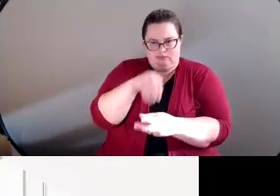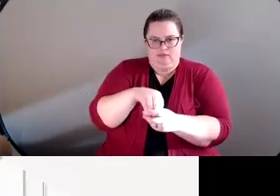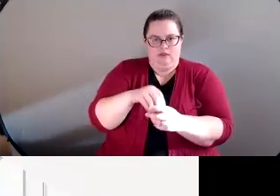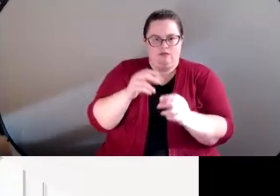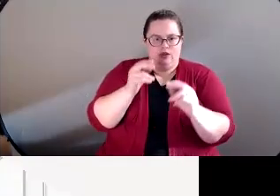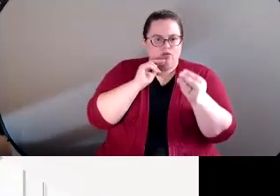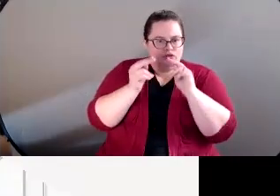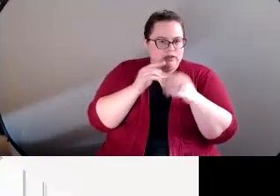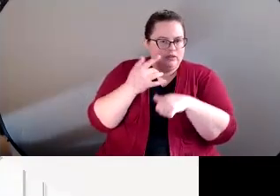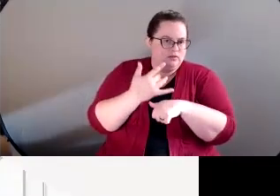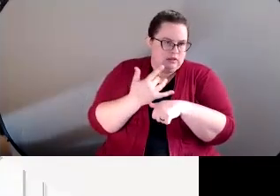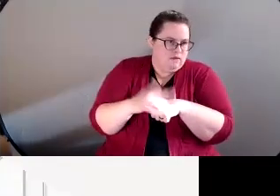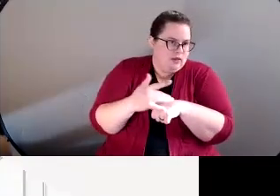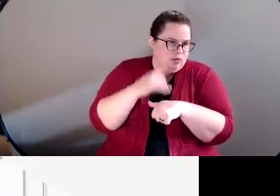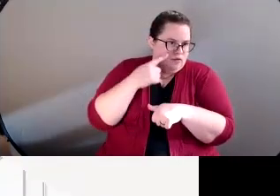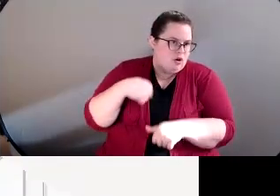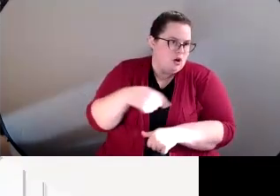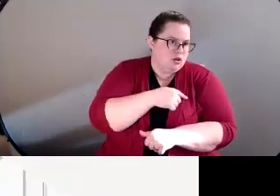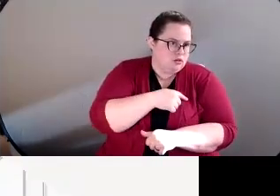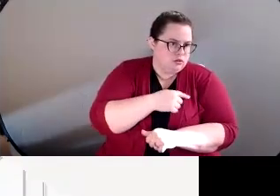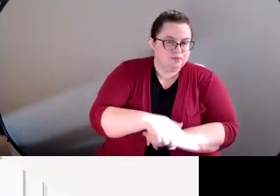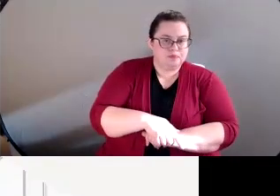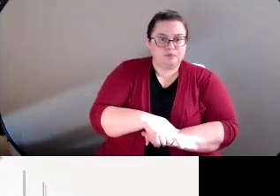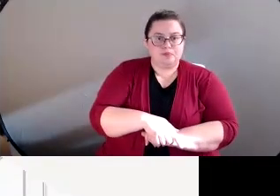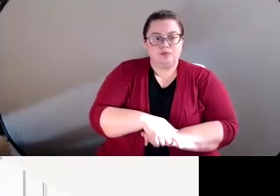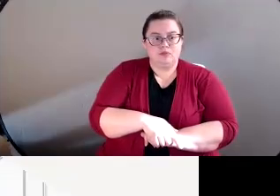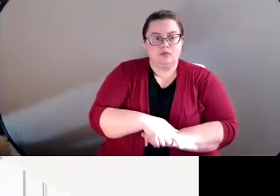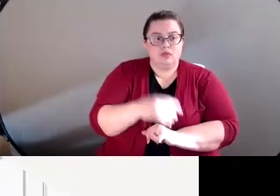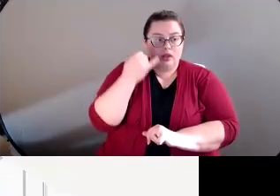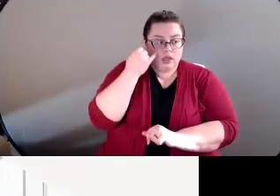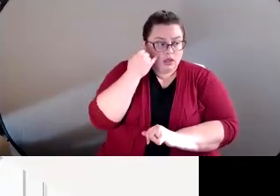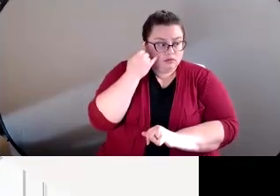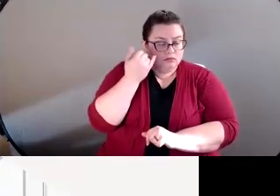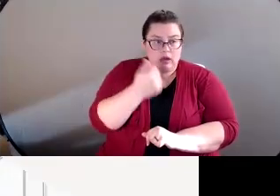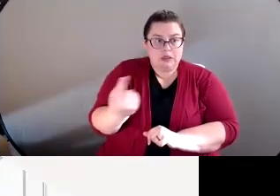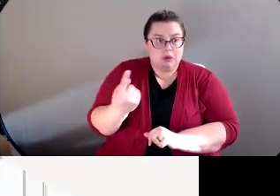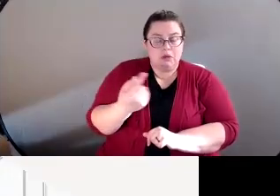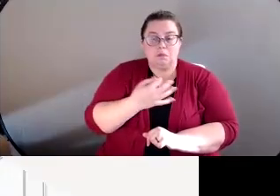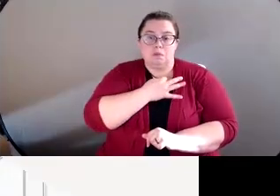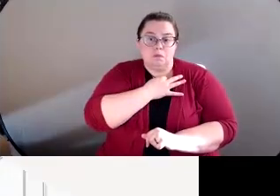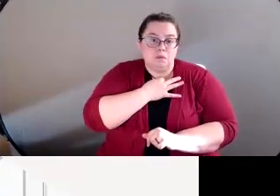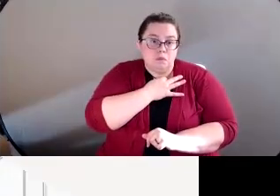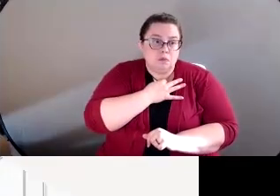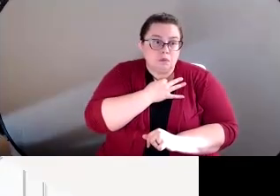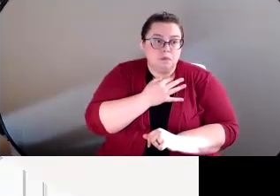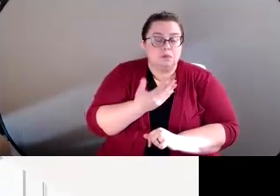if anyone is interested. To read over the